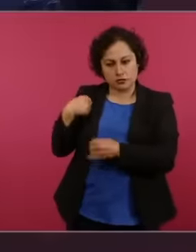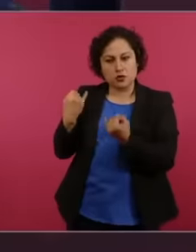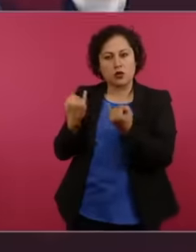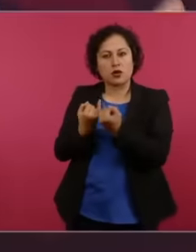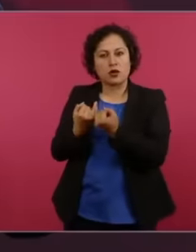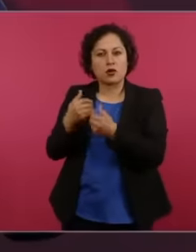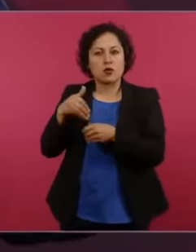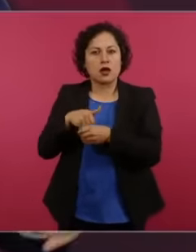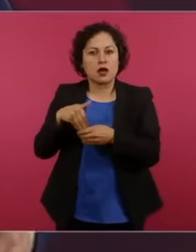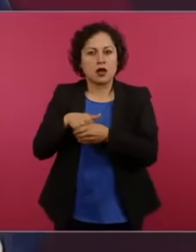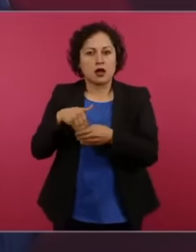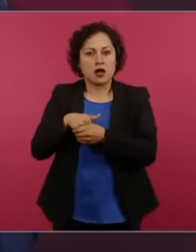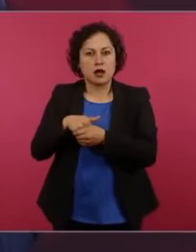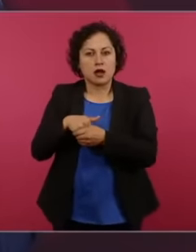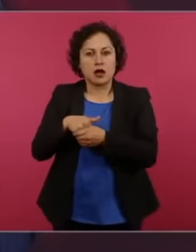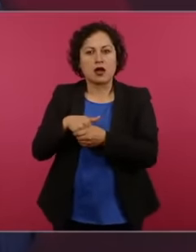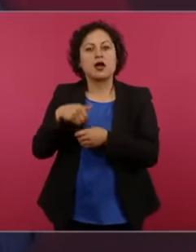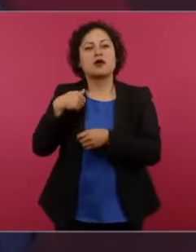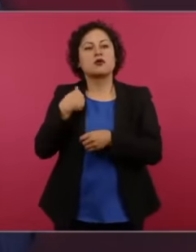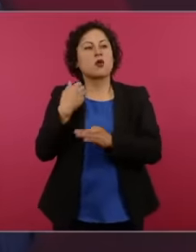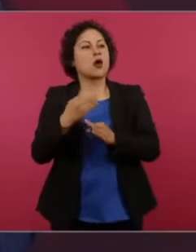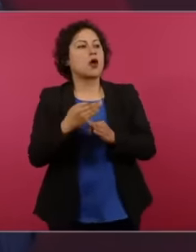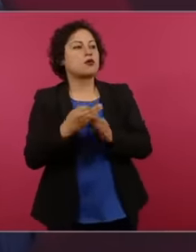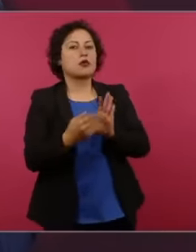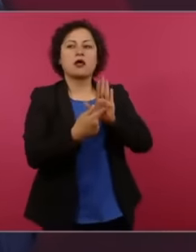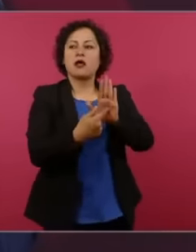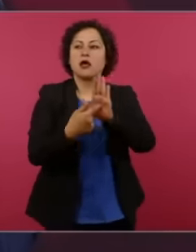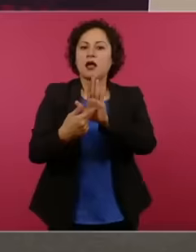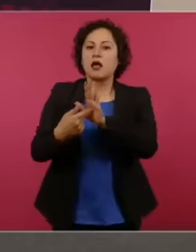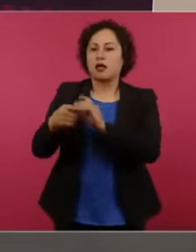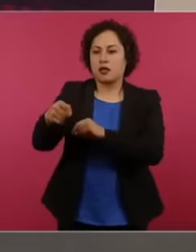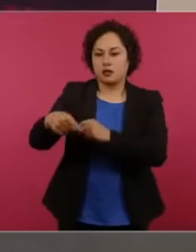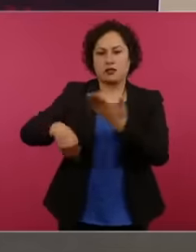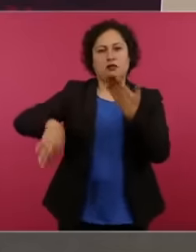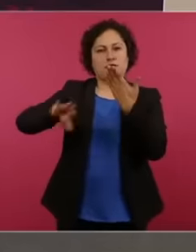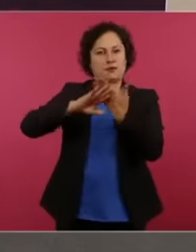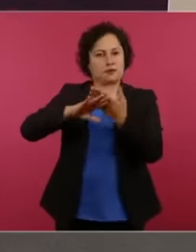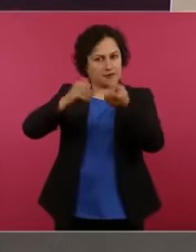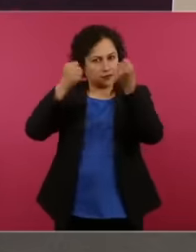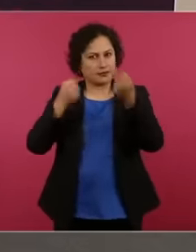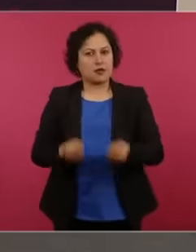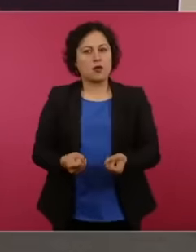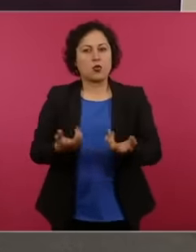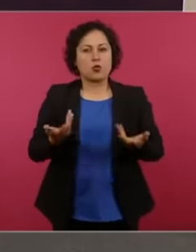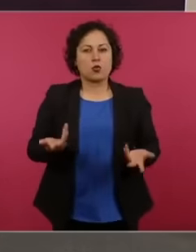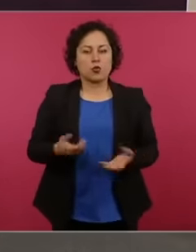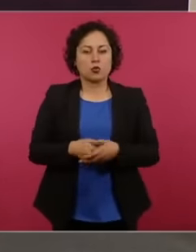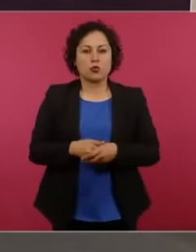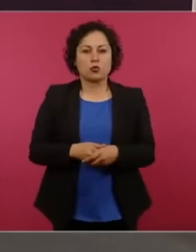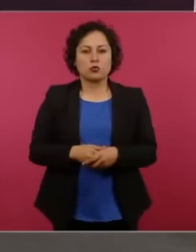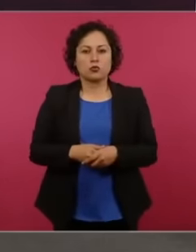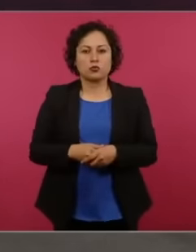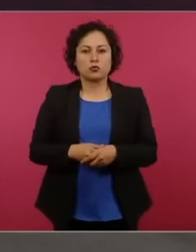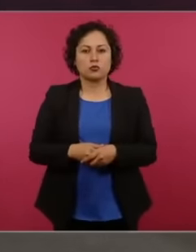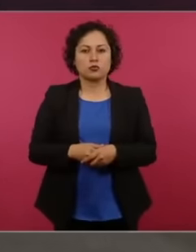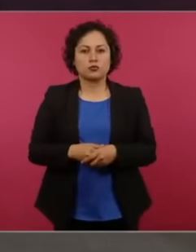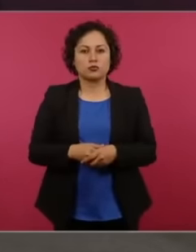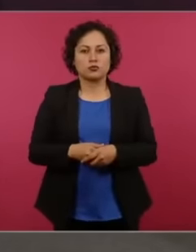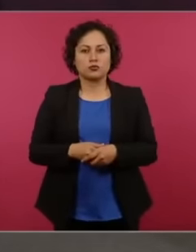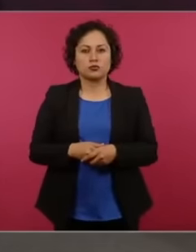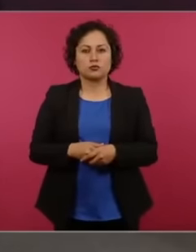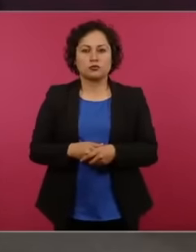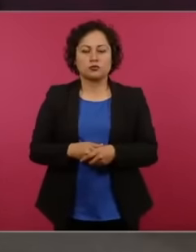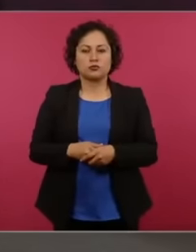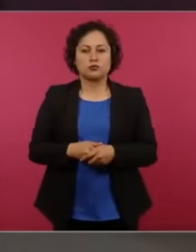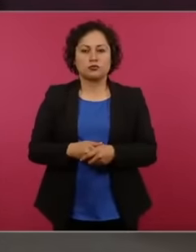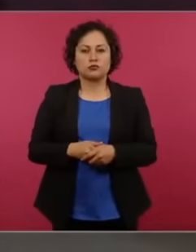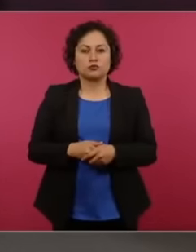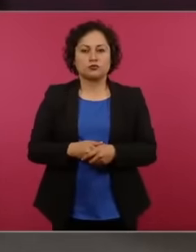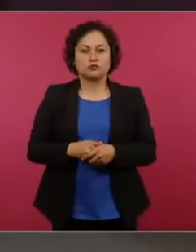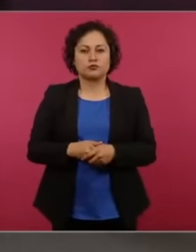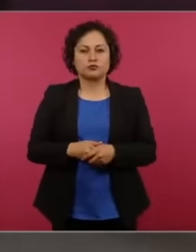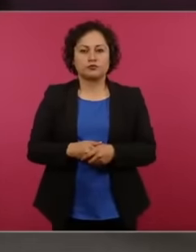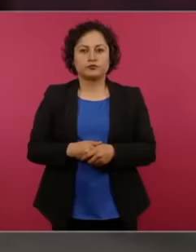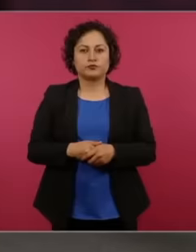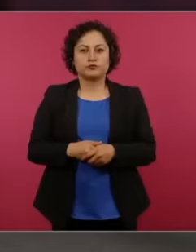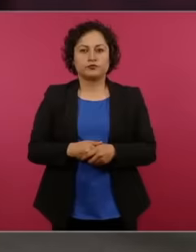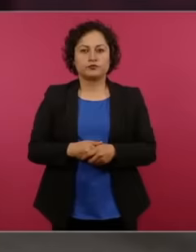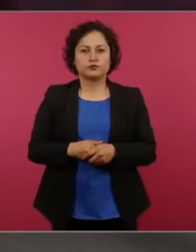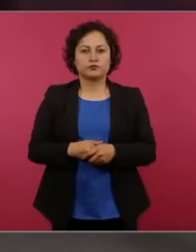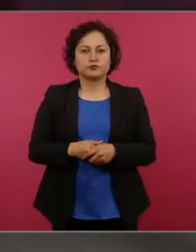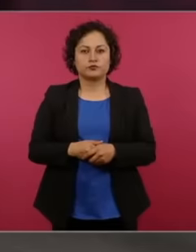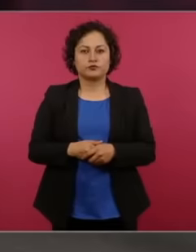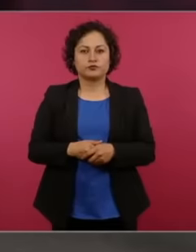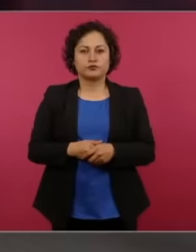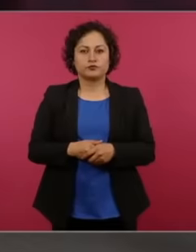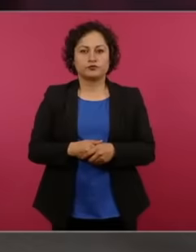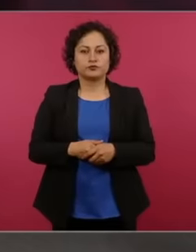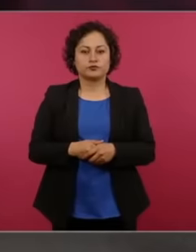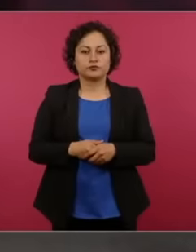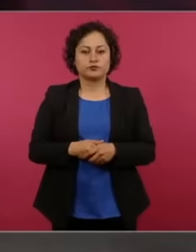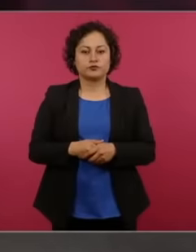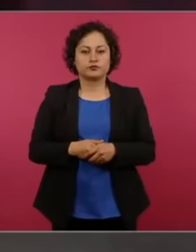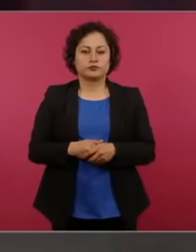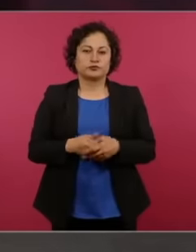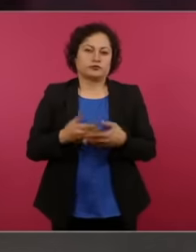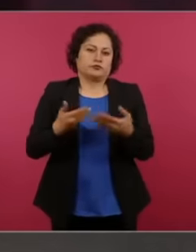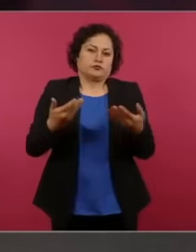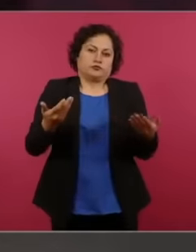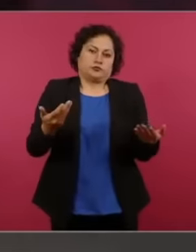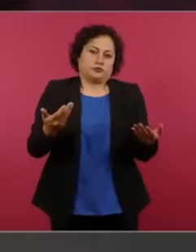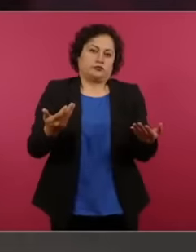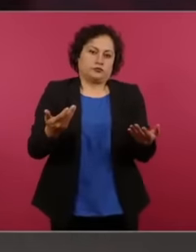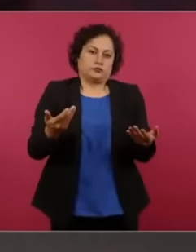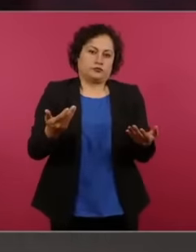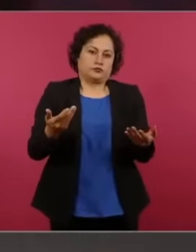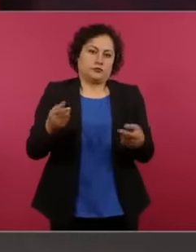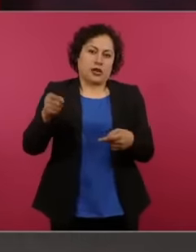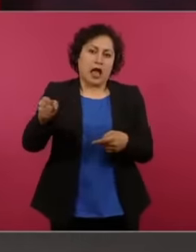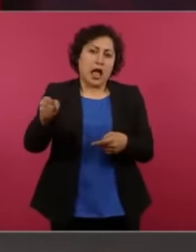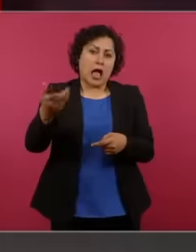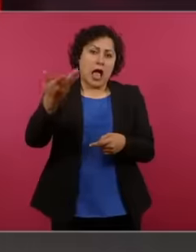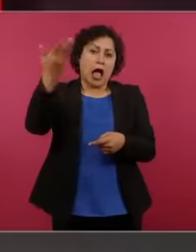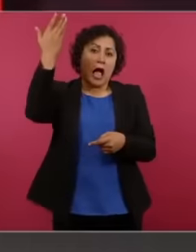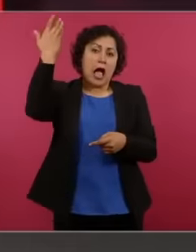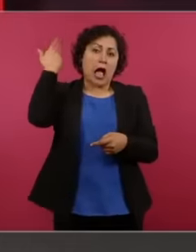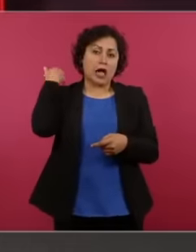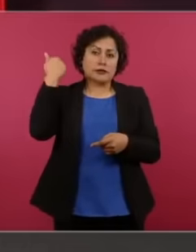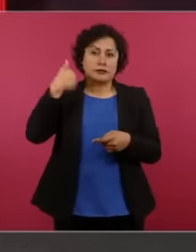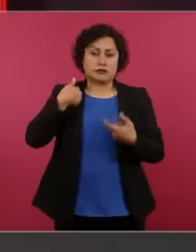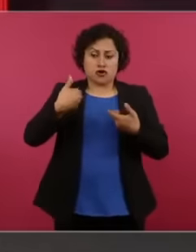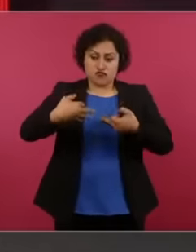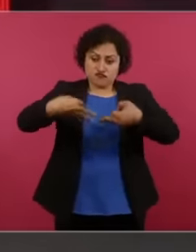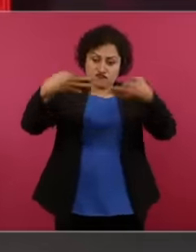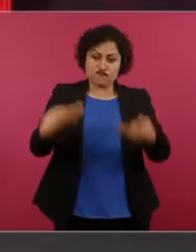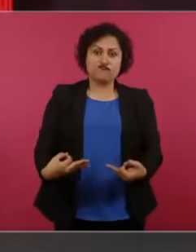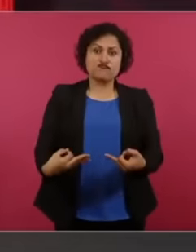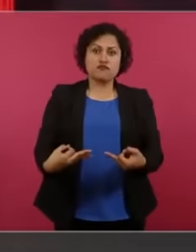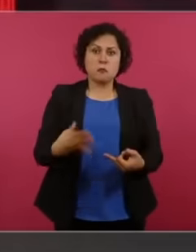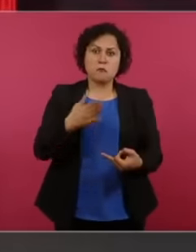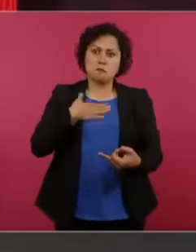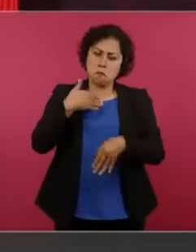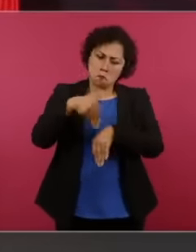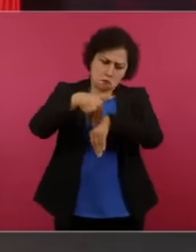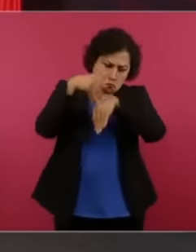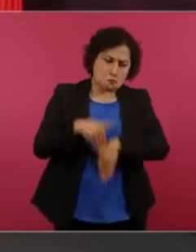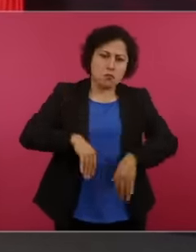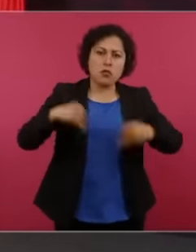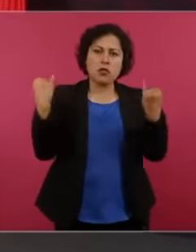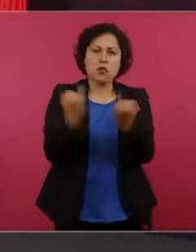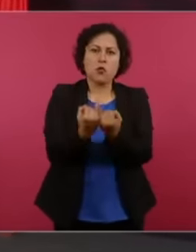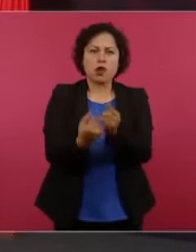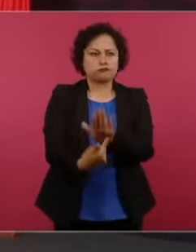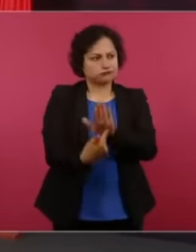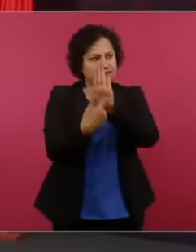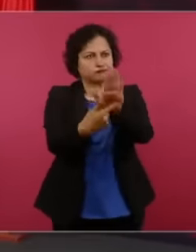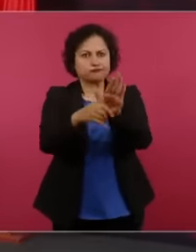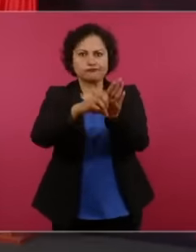talking about? They made fun Yes, but to give an example I used a